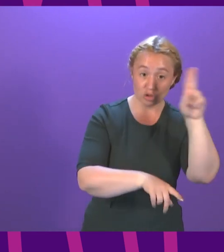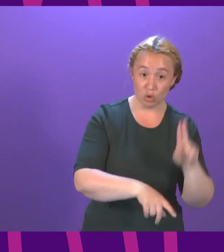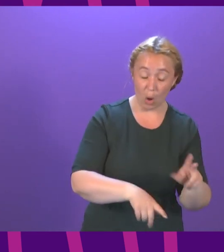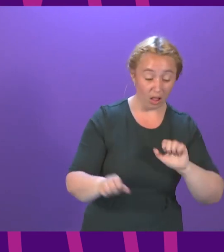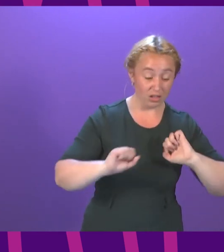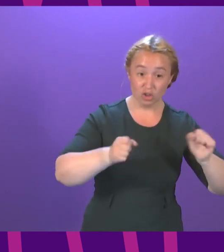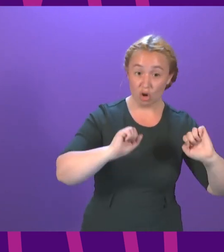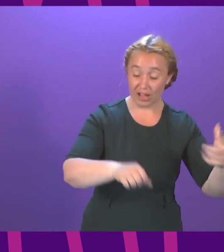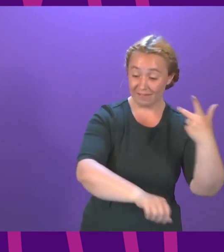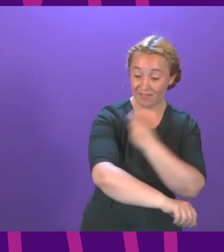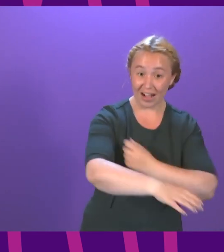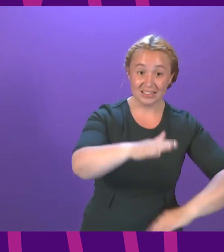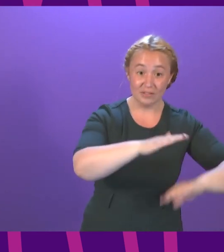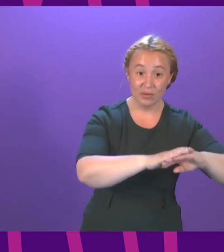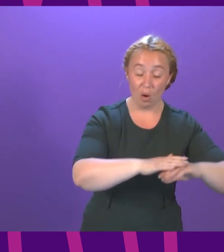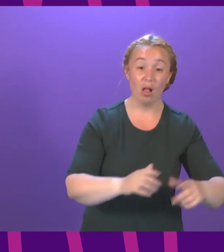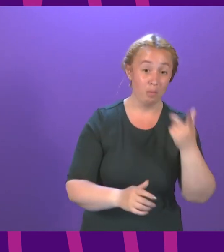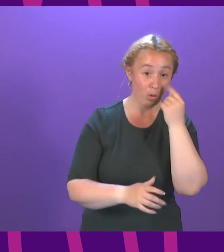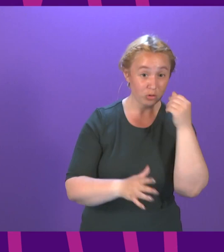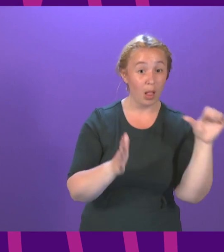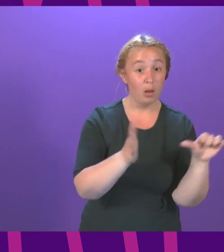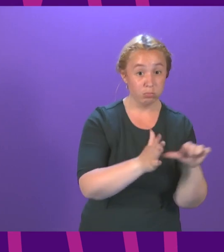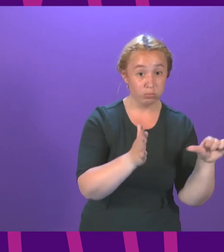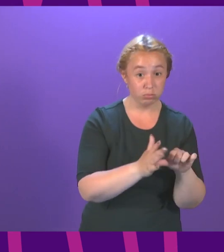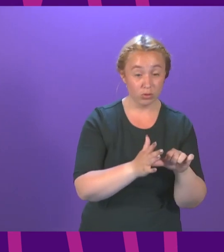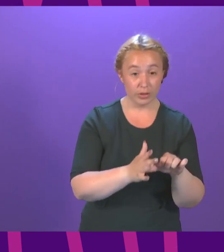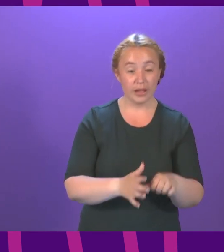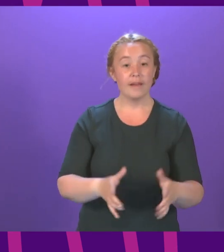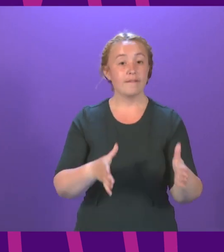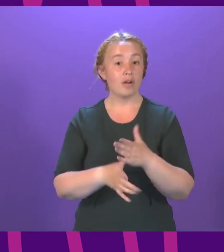The First Minister has said that she does not want to treat young people as an experiment,